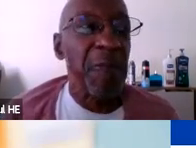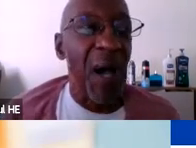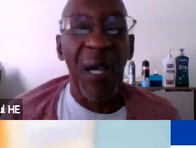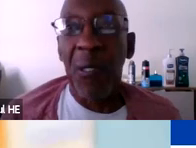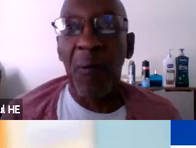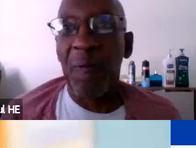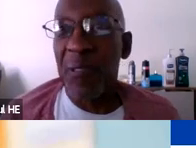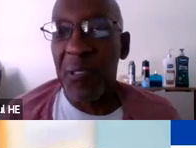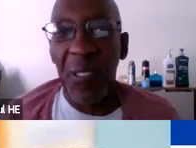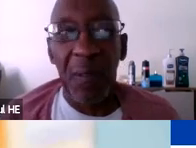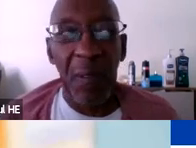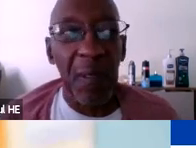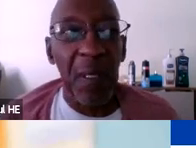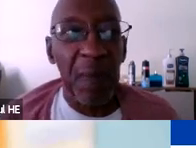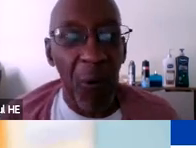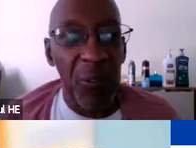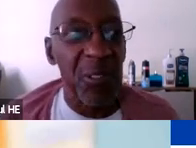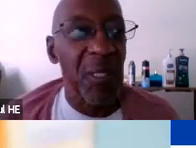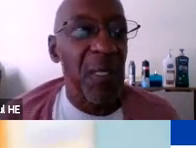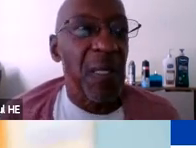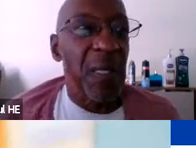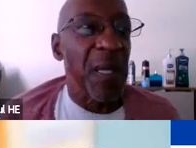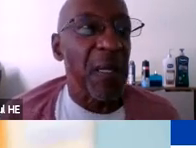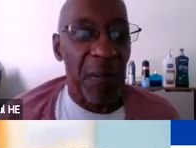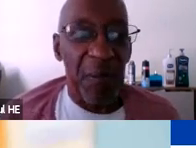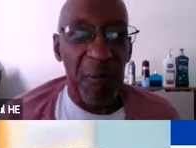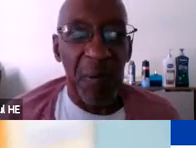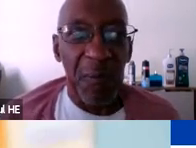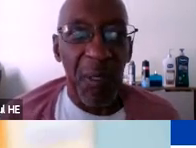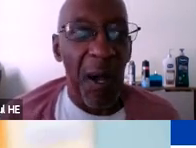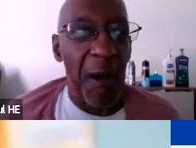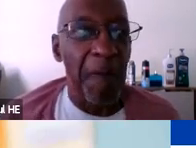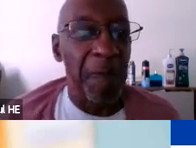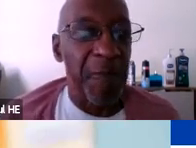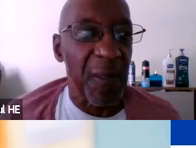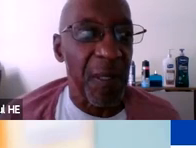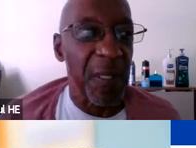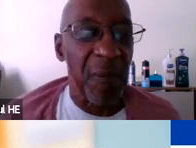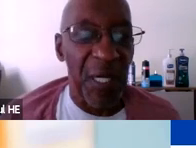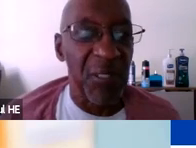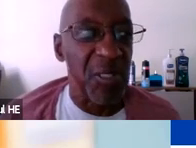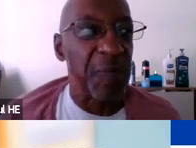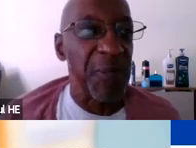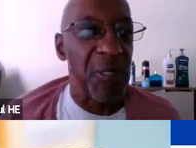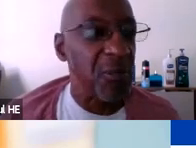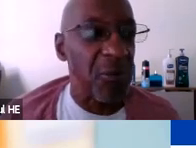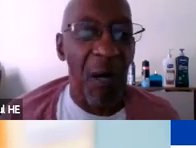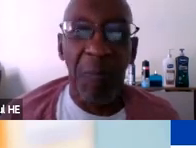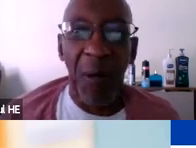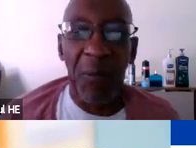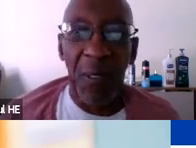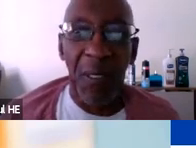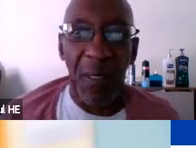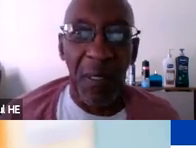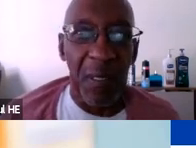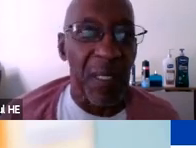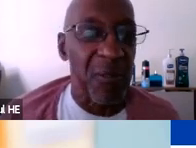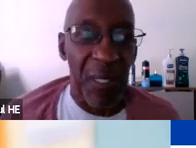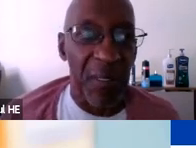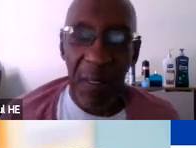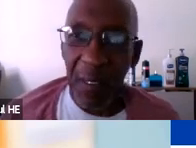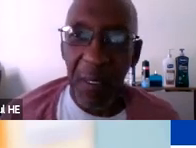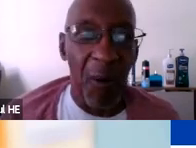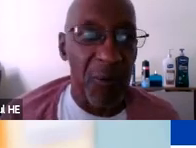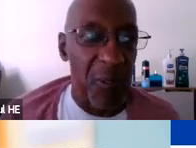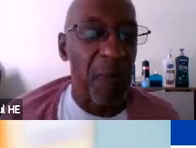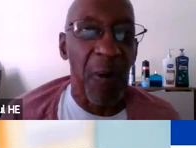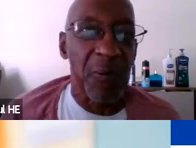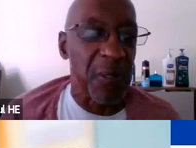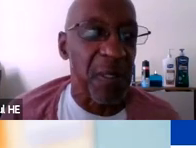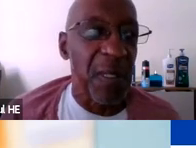I go out and visit folks and get a relationship and just talk about Internet about cell phones and